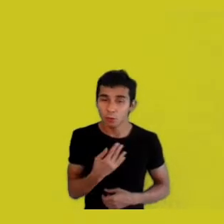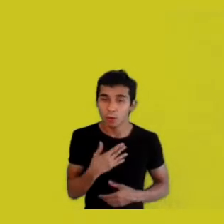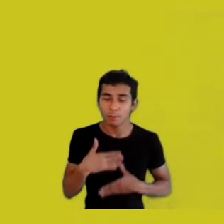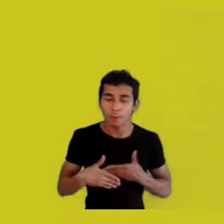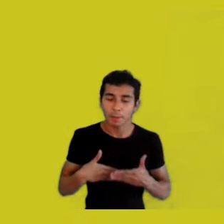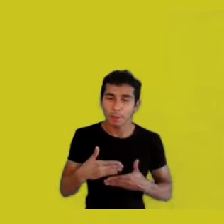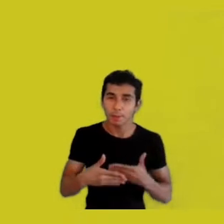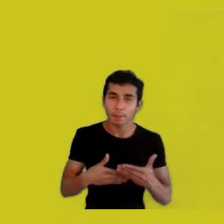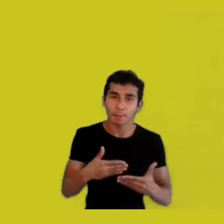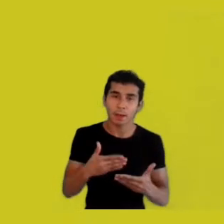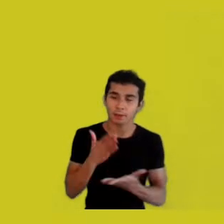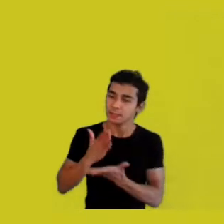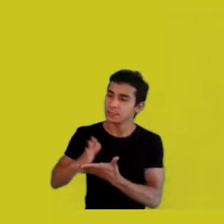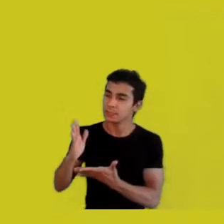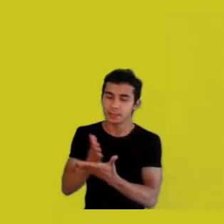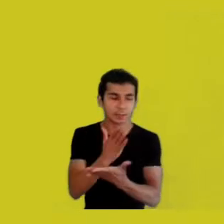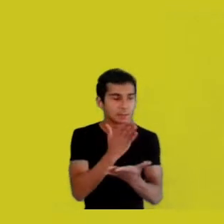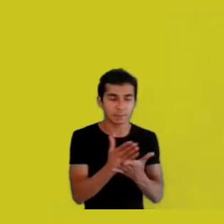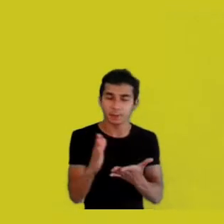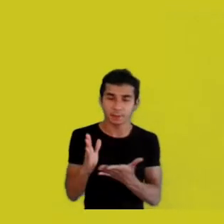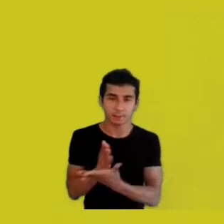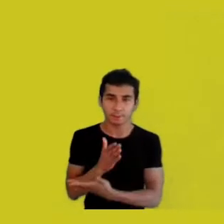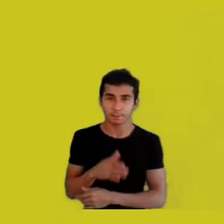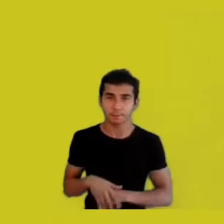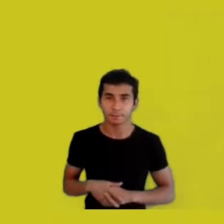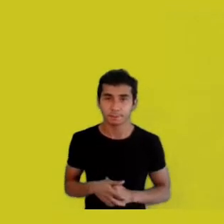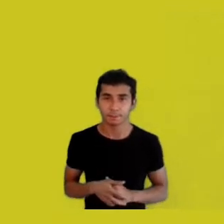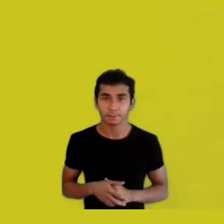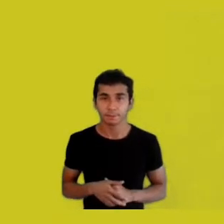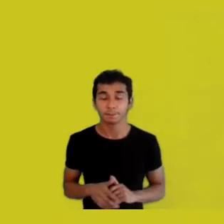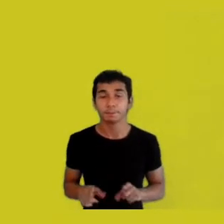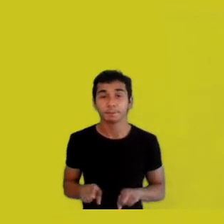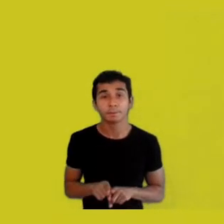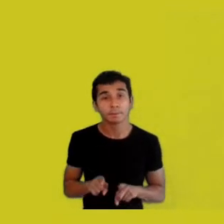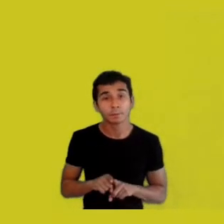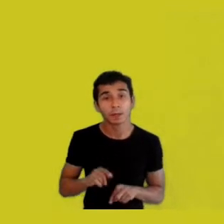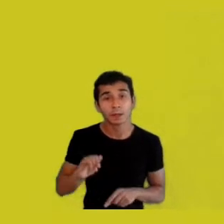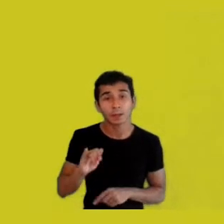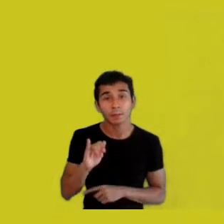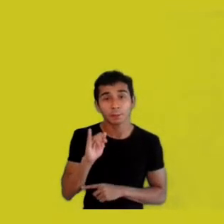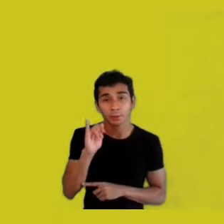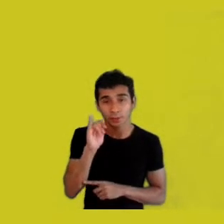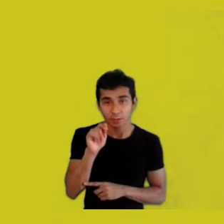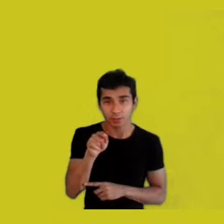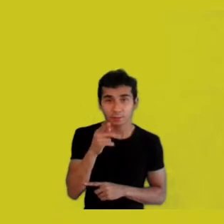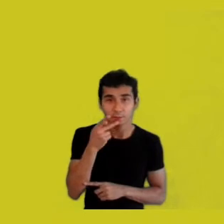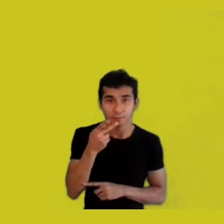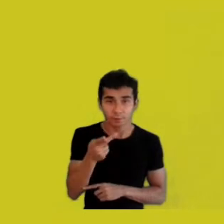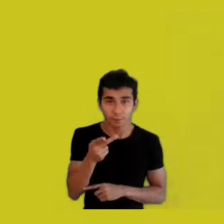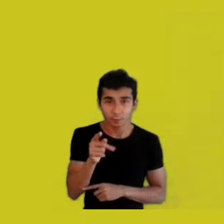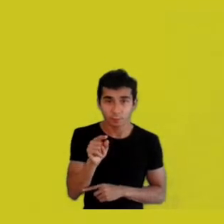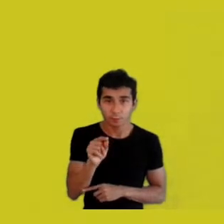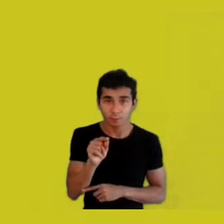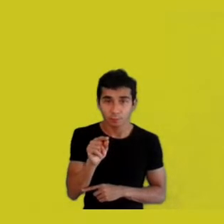And of course, Tom, the last fundamental question, fetish is in everything. Fetish is a form of seduction,